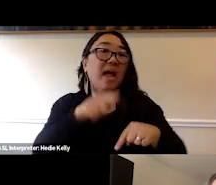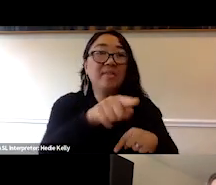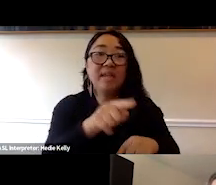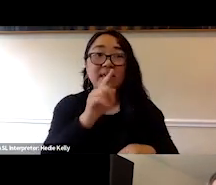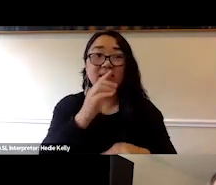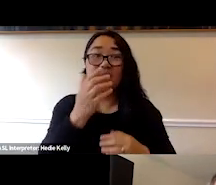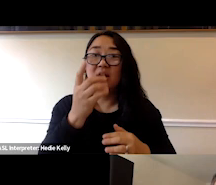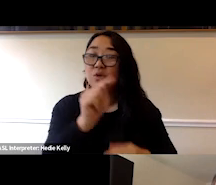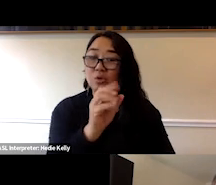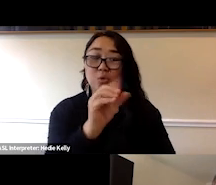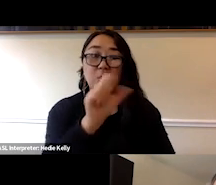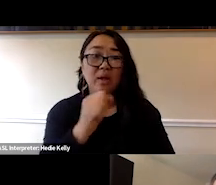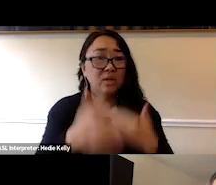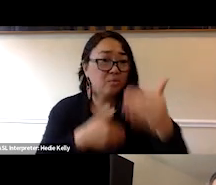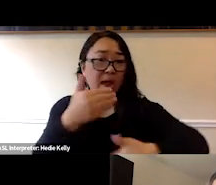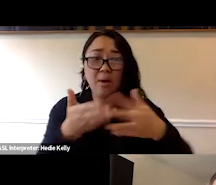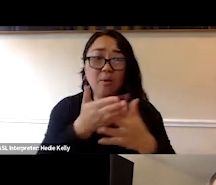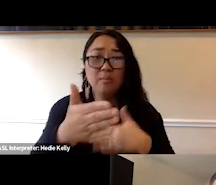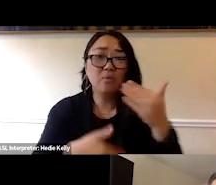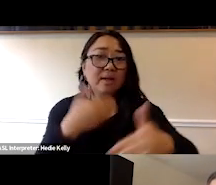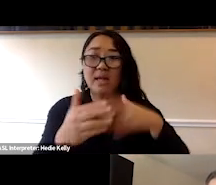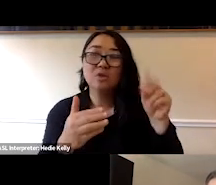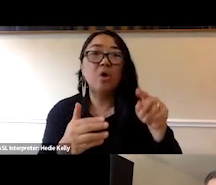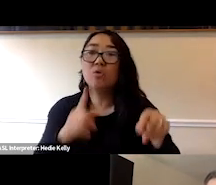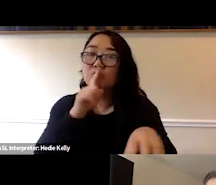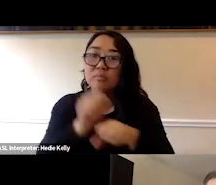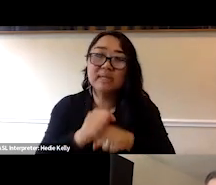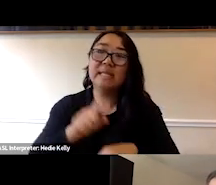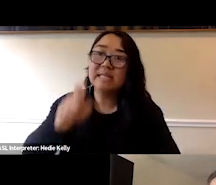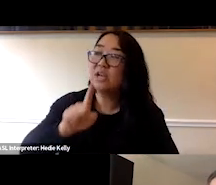We also need real users testing and reviewing our sites,